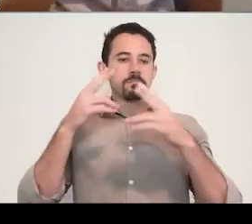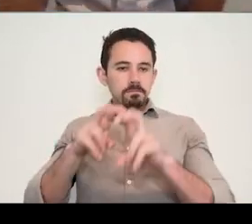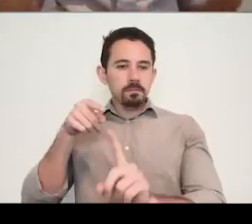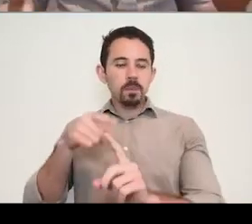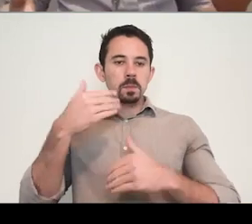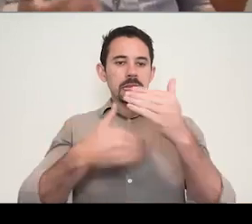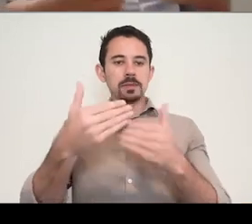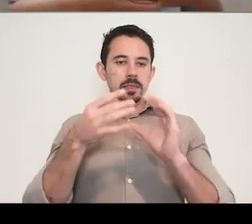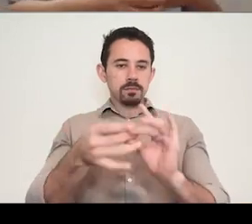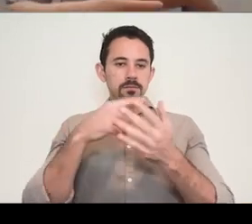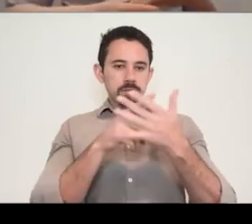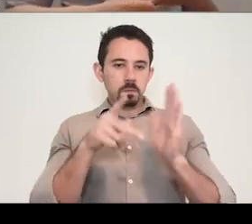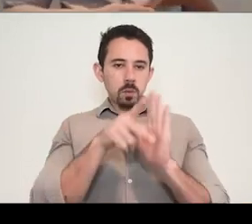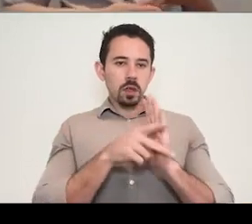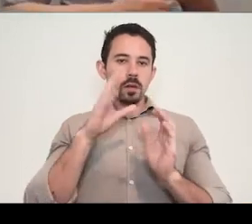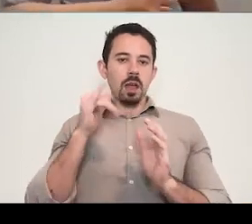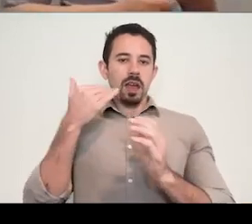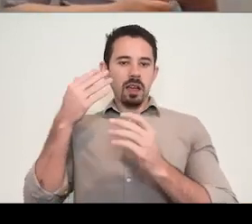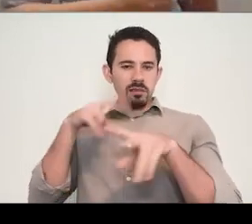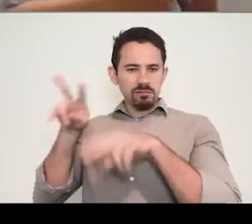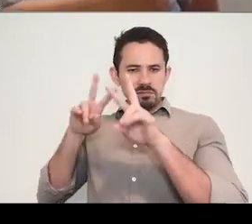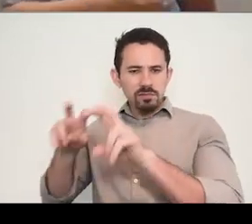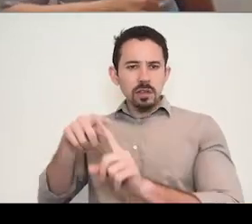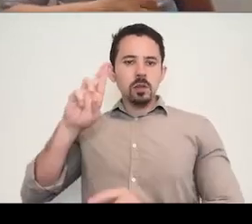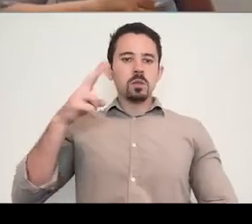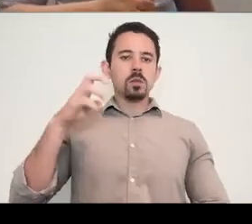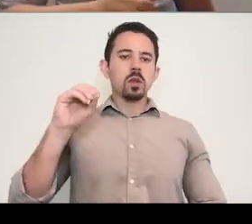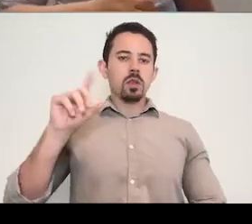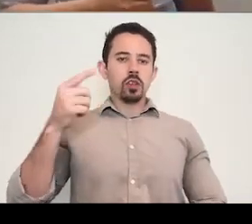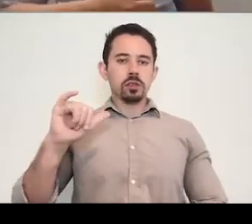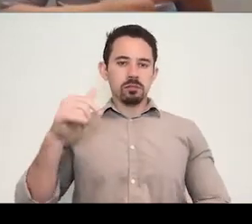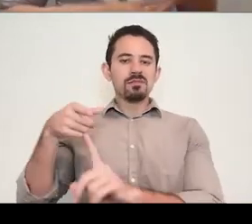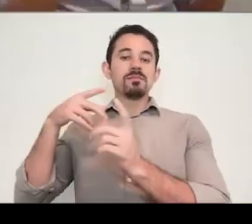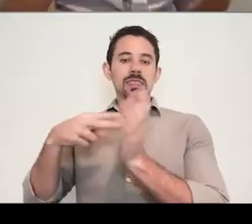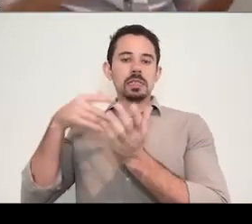We then wanted to examine mechanical properties by pursuing, "rheology", the study of the flow